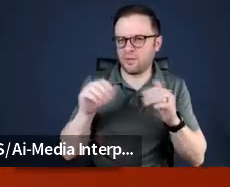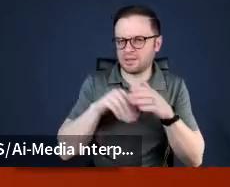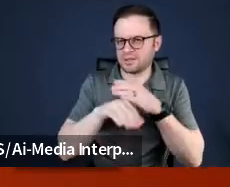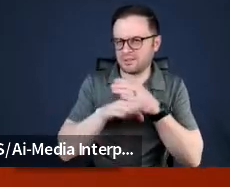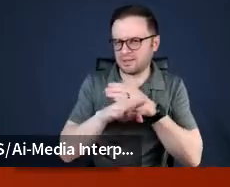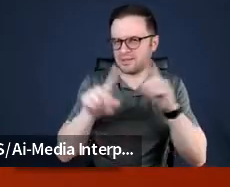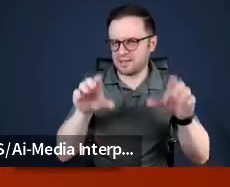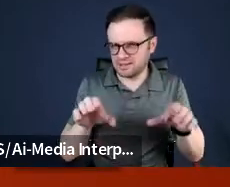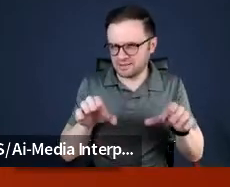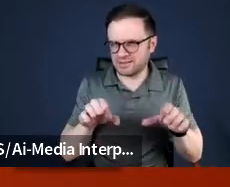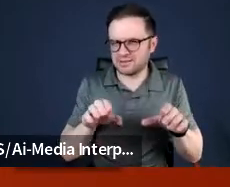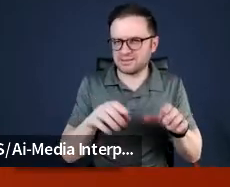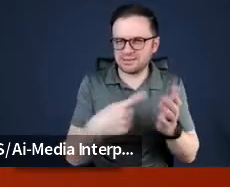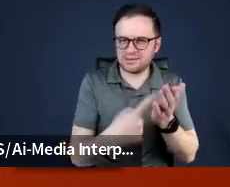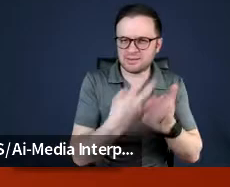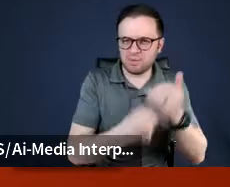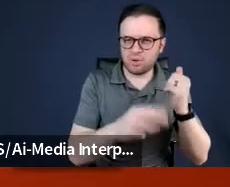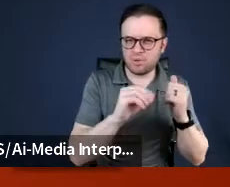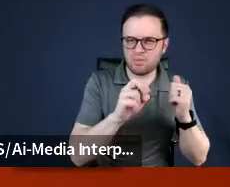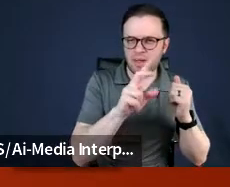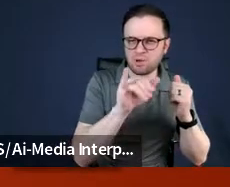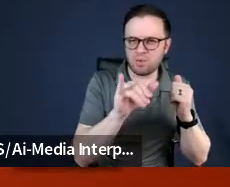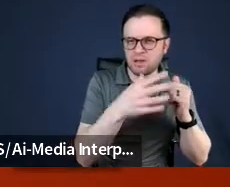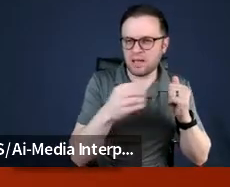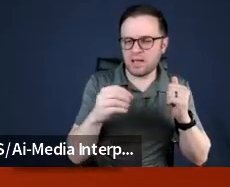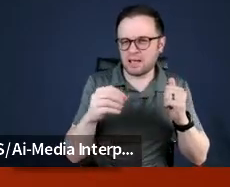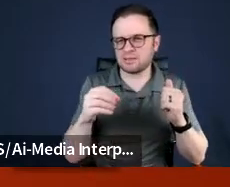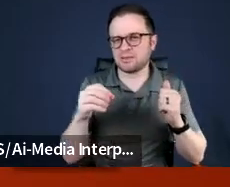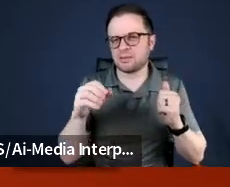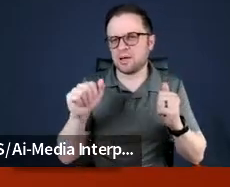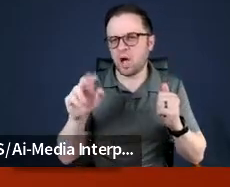on document accessibility more specifically but we are also doing a reprise